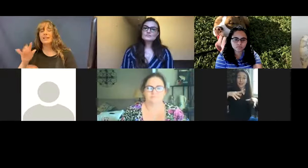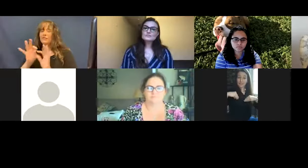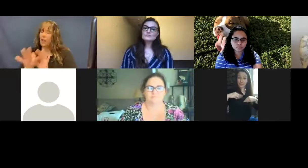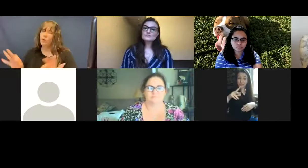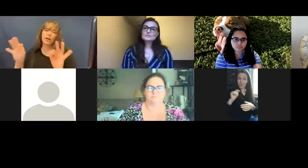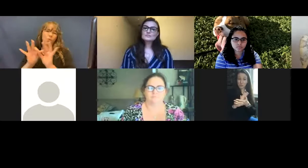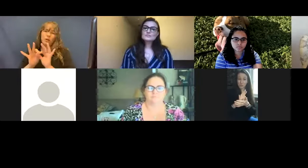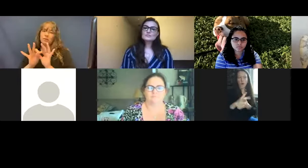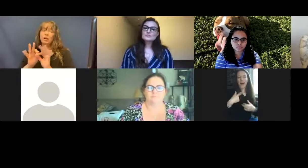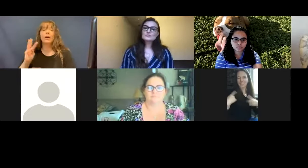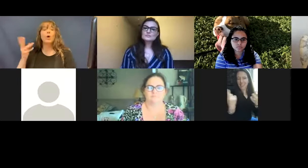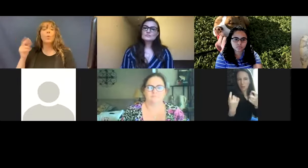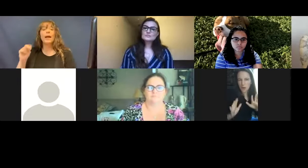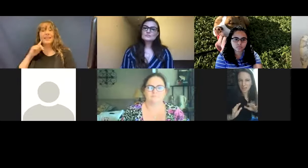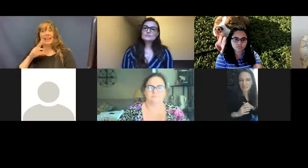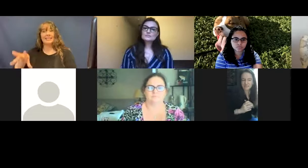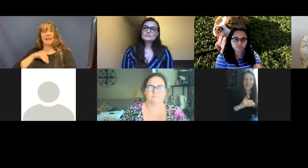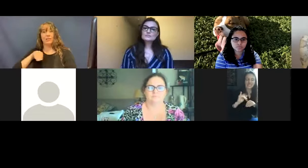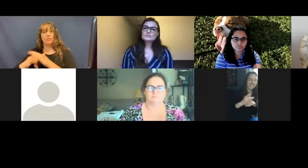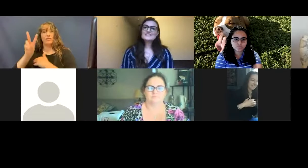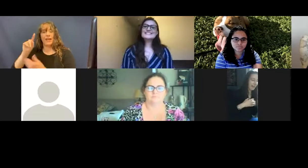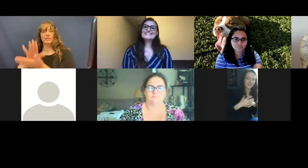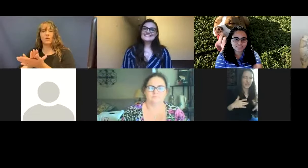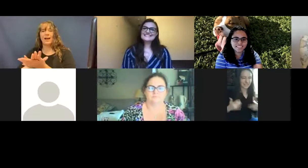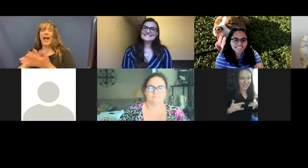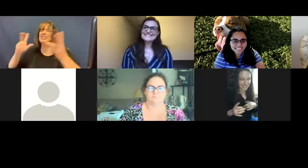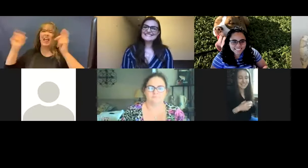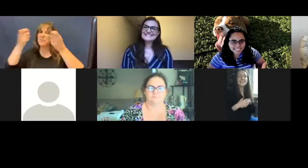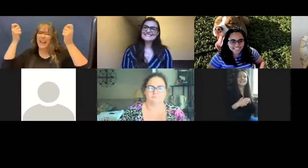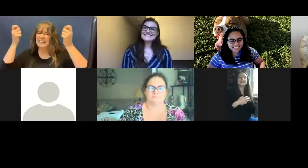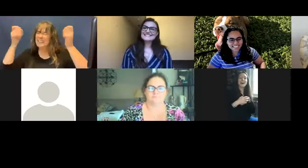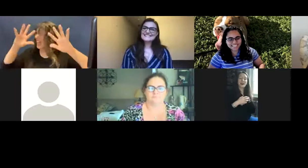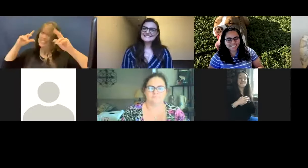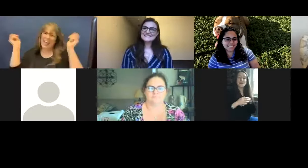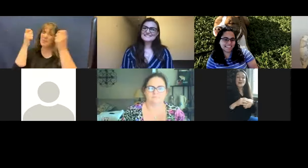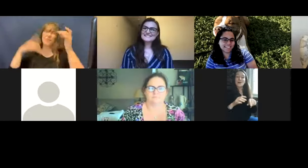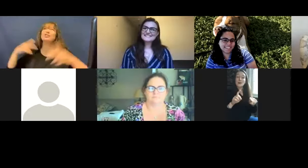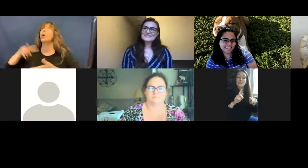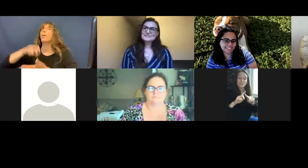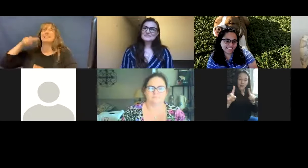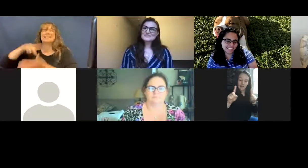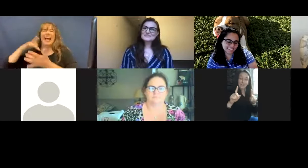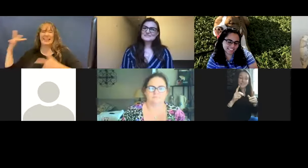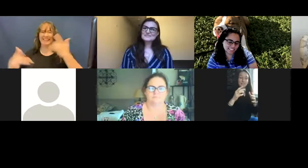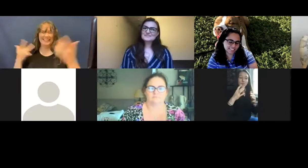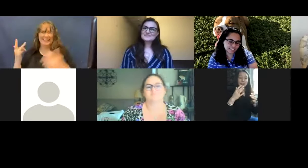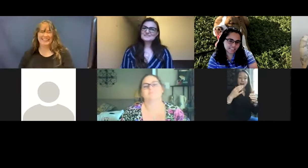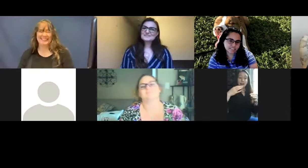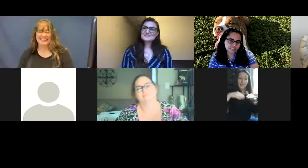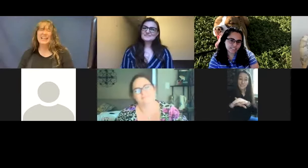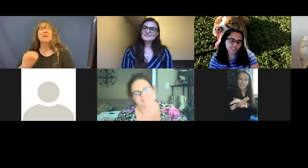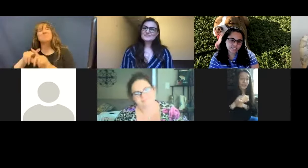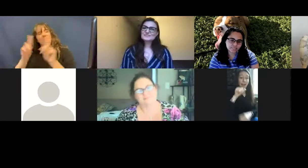accepted to vet school, I celebrated! I did. I was very excited. But when I entered, I